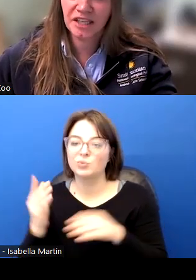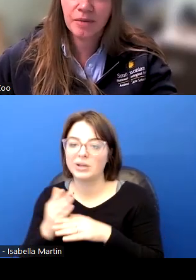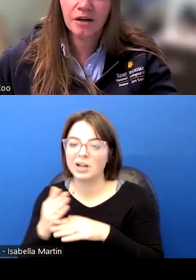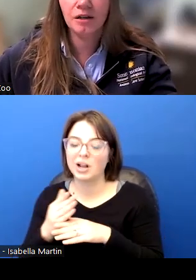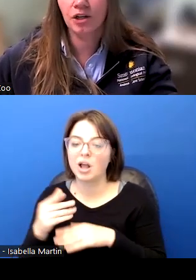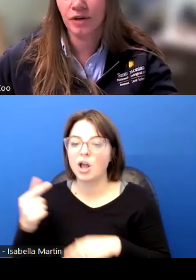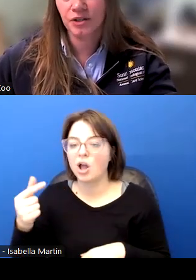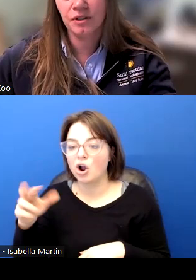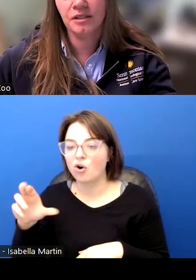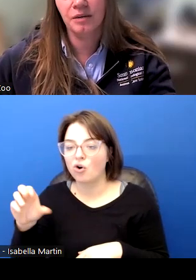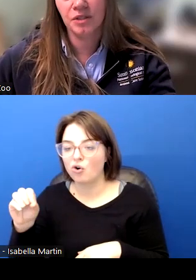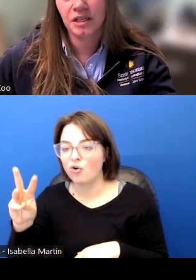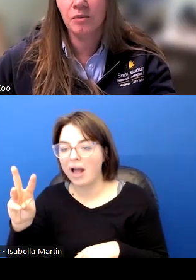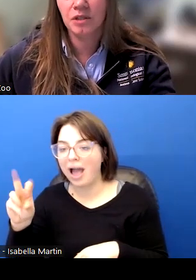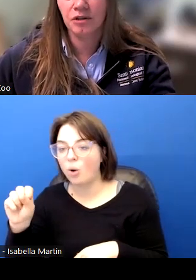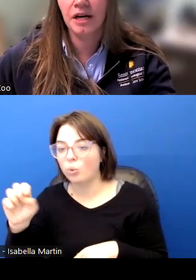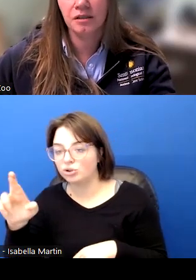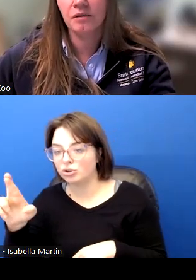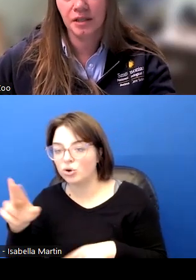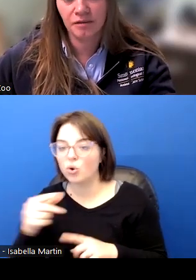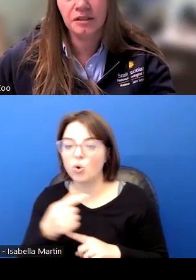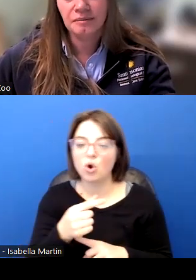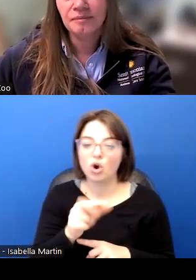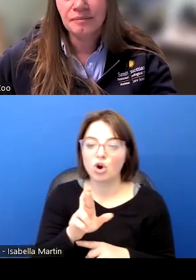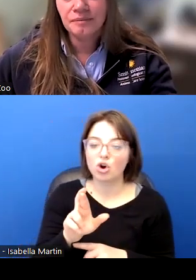leaf matter and a grazer is an animal that's eating mostly grass, like an elephant. >>Shellie: Love that